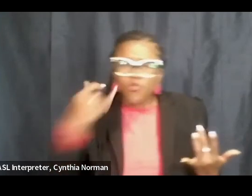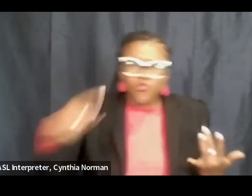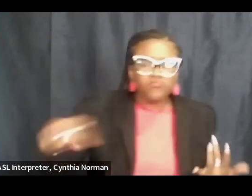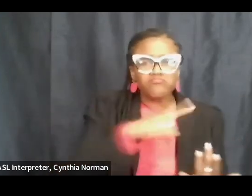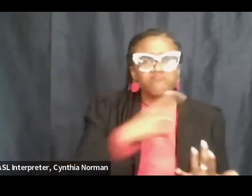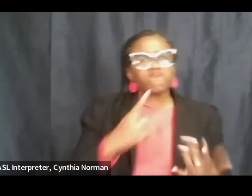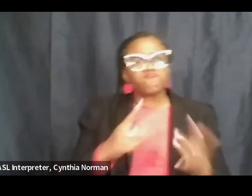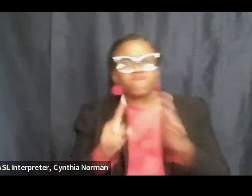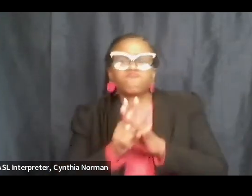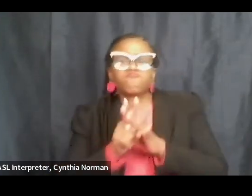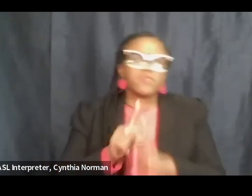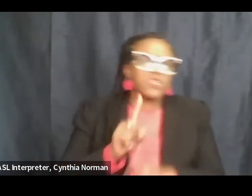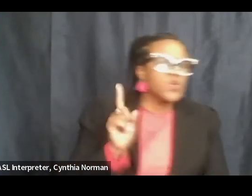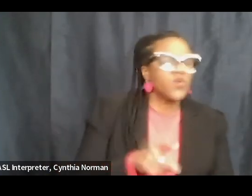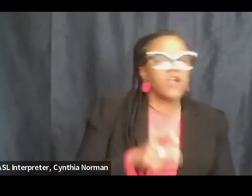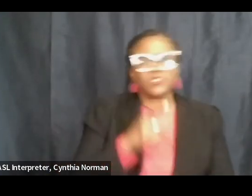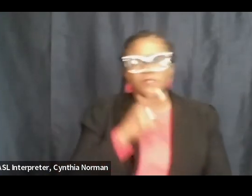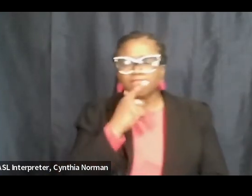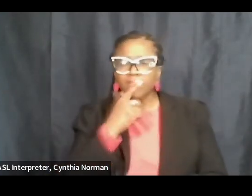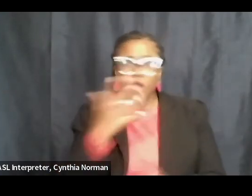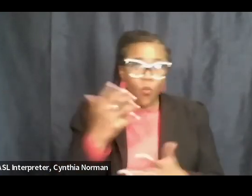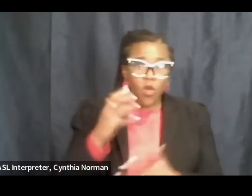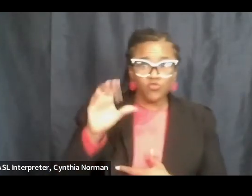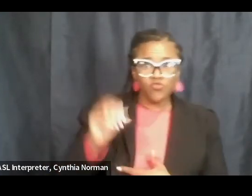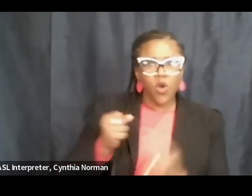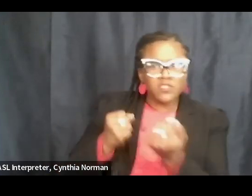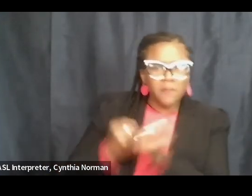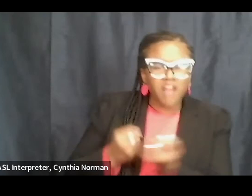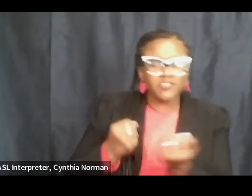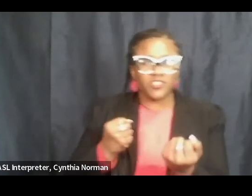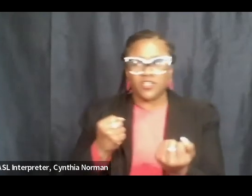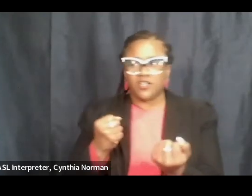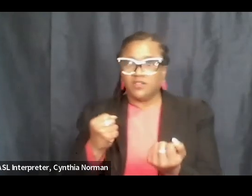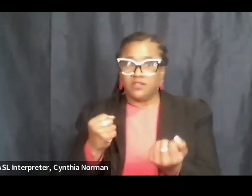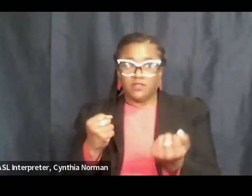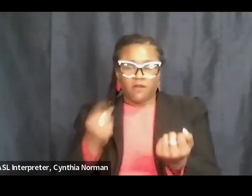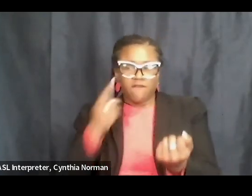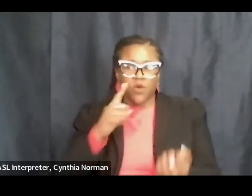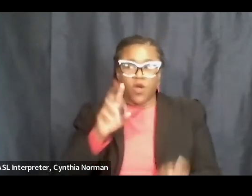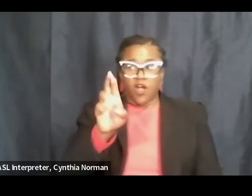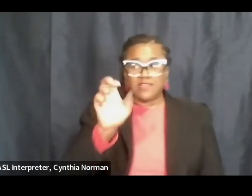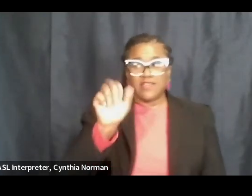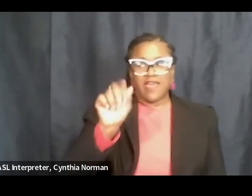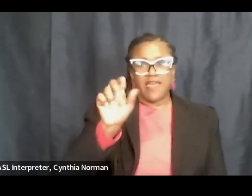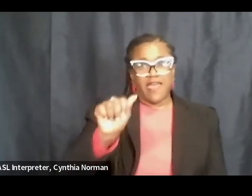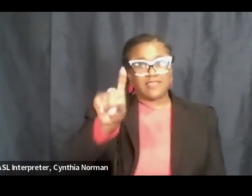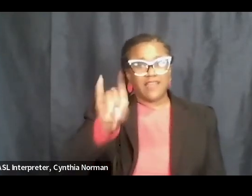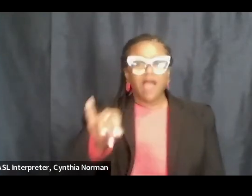sign on as a as a co-sponsor of the House version of the REAADI for Disasters Act, please don't hesitate to contact my office.